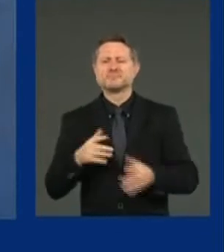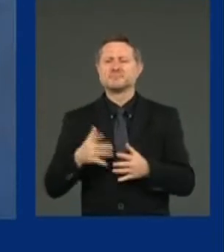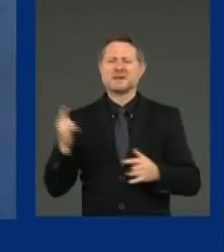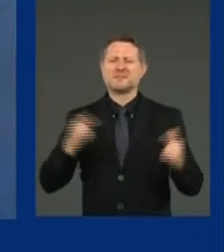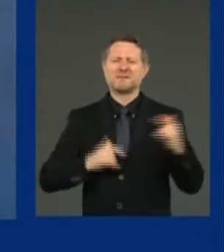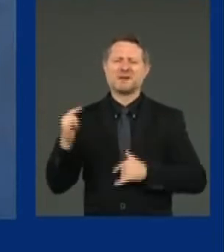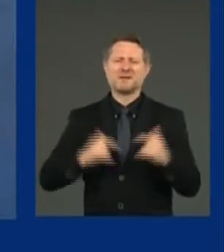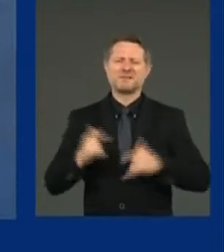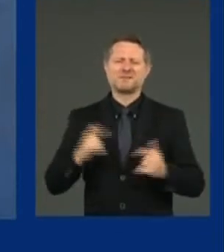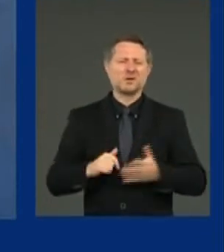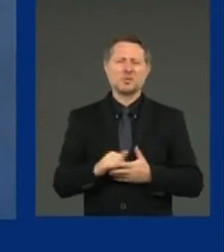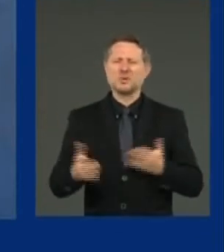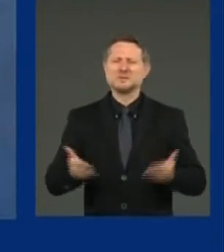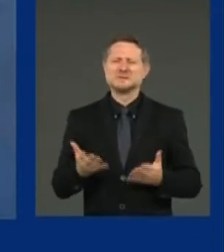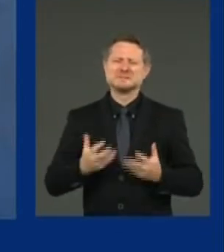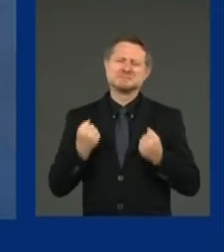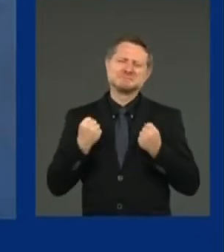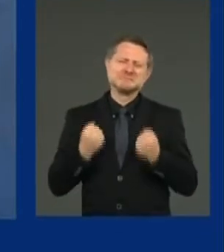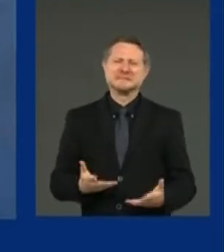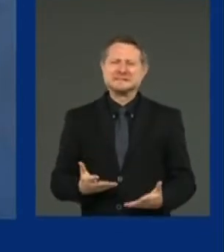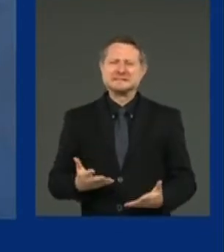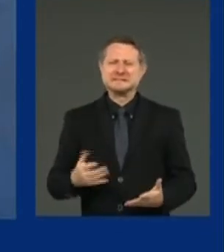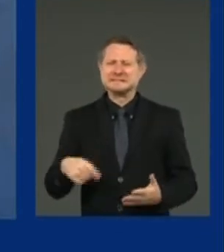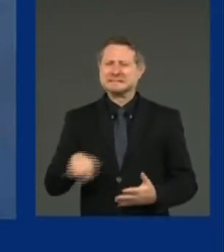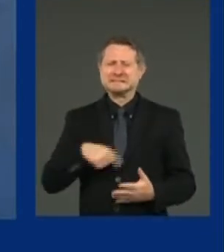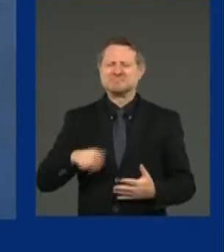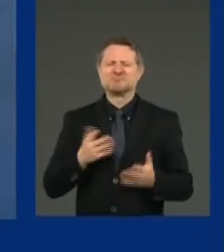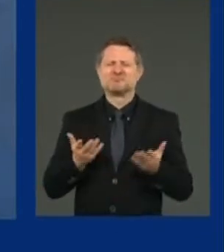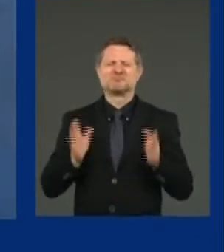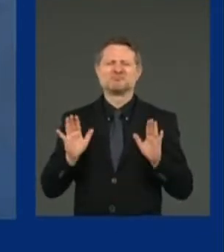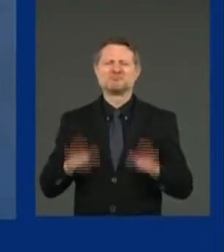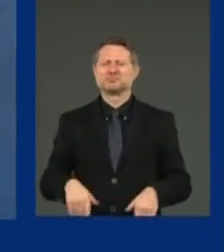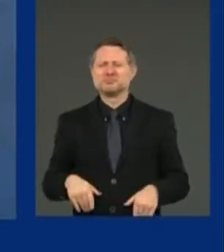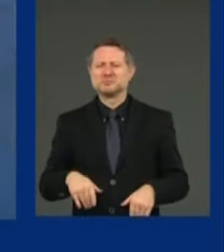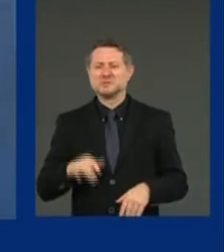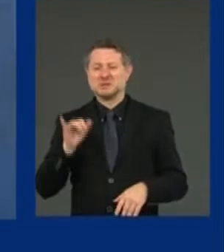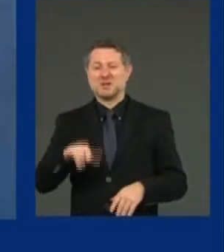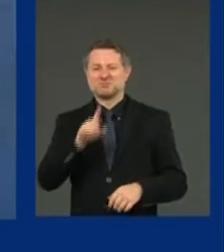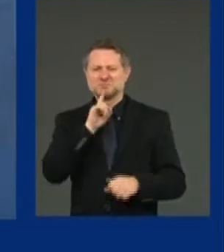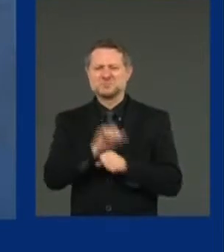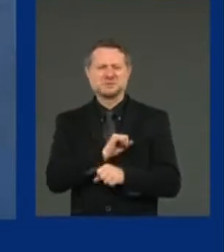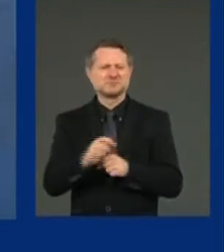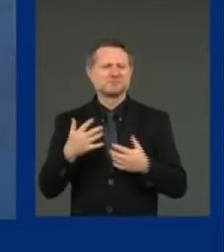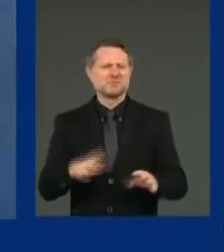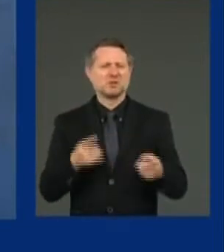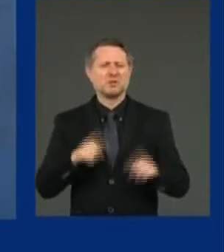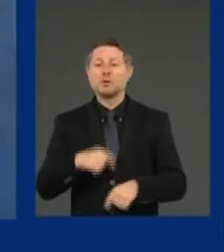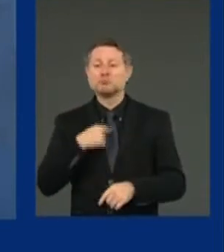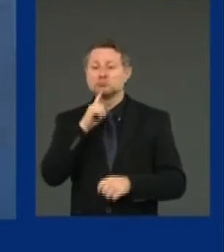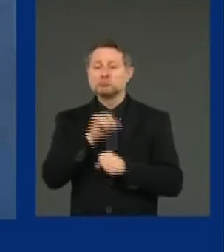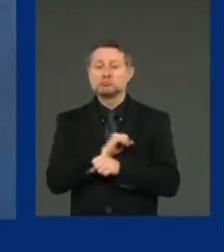MILLION EUROPEANS HAD COME FROM EUROPE, AND LANDED IN NEW YORK AIRPORTS.